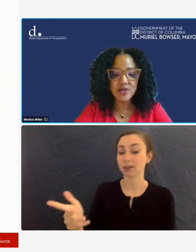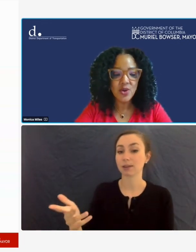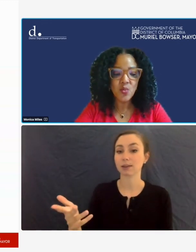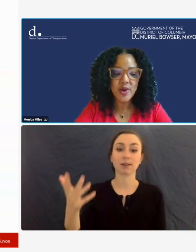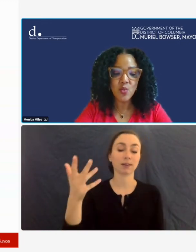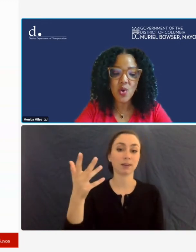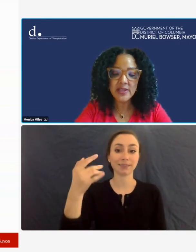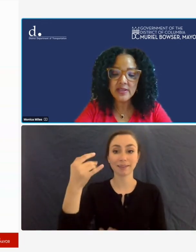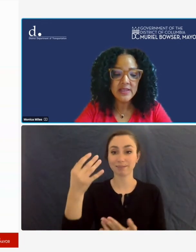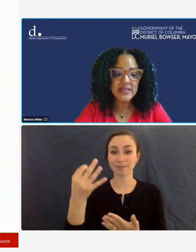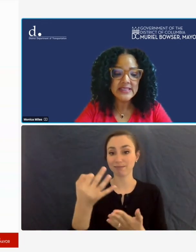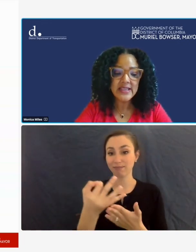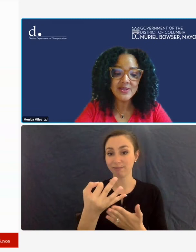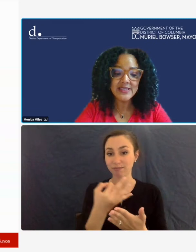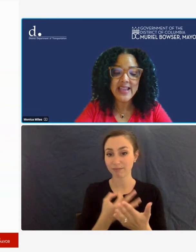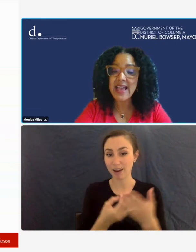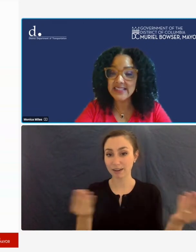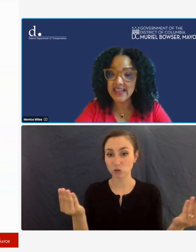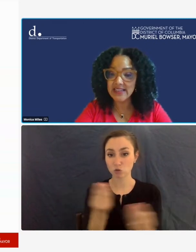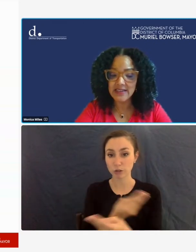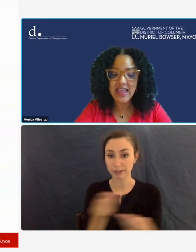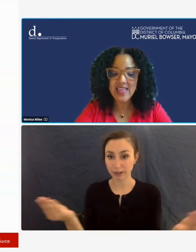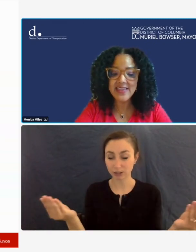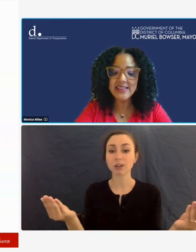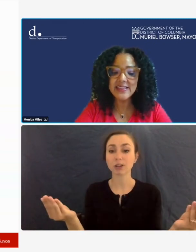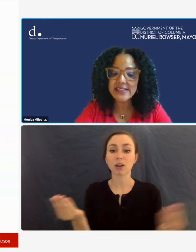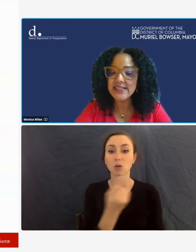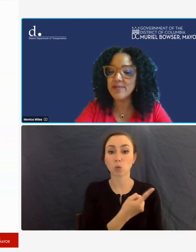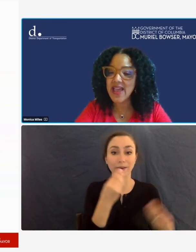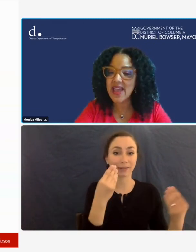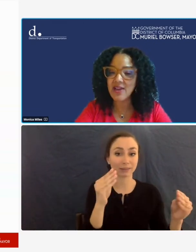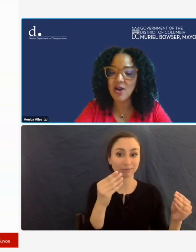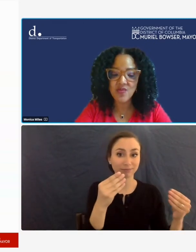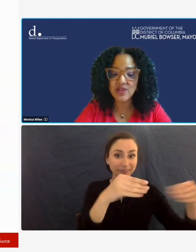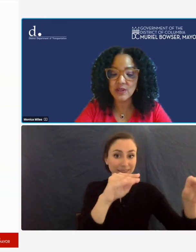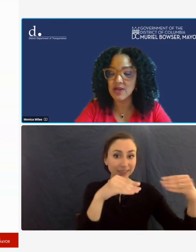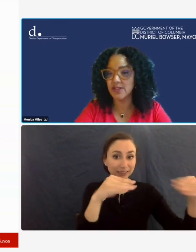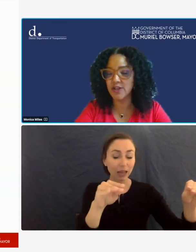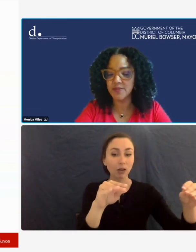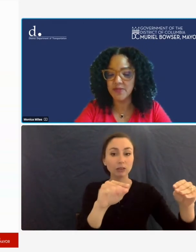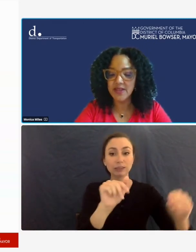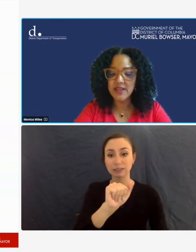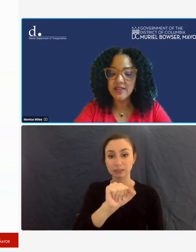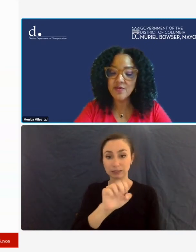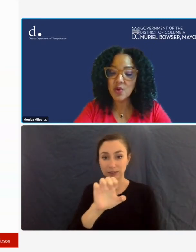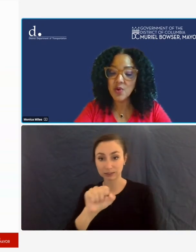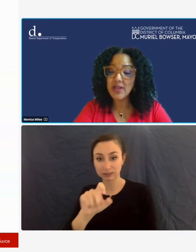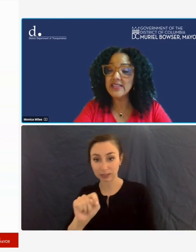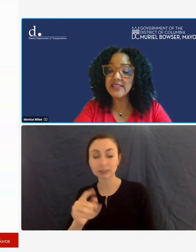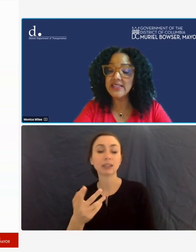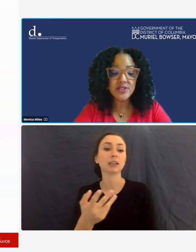where one sells an asset and then leases it back over the long term therefore one continues to